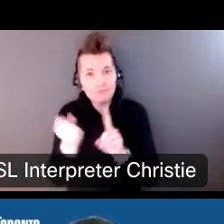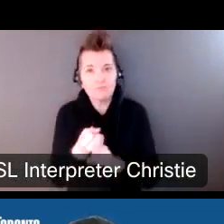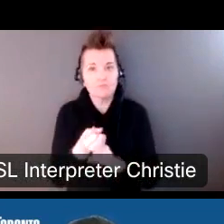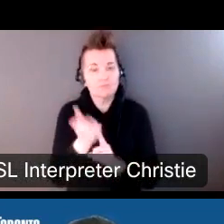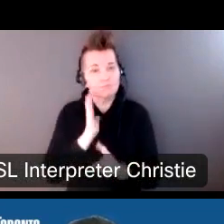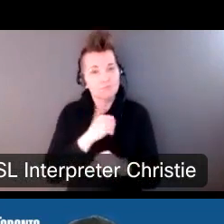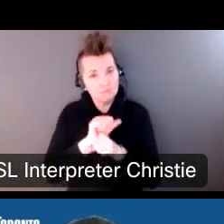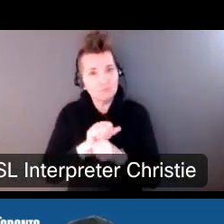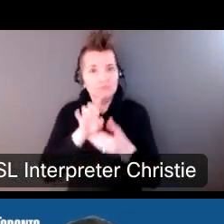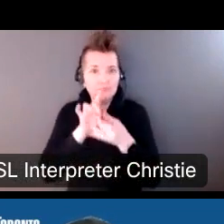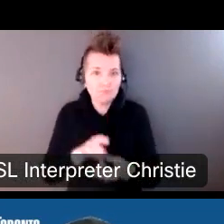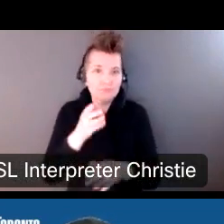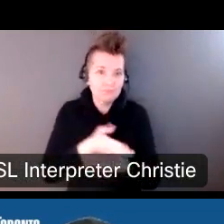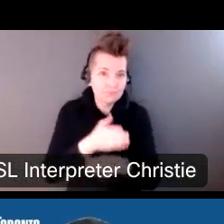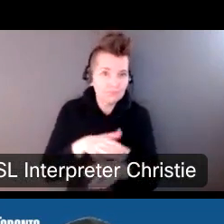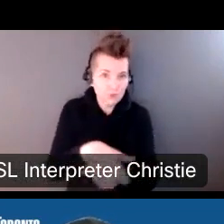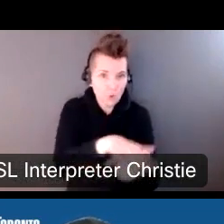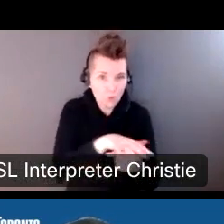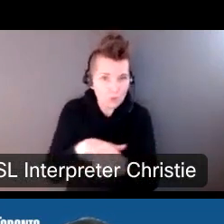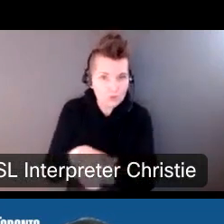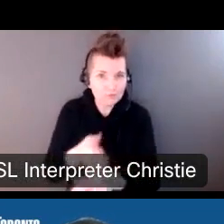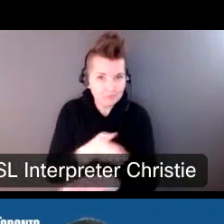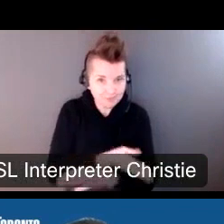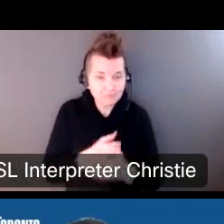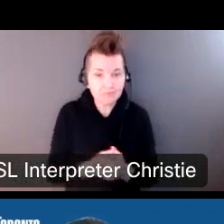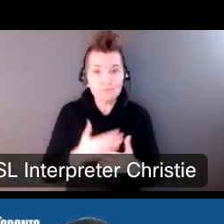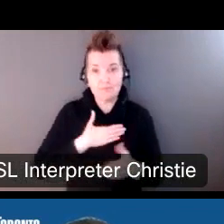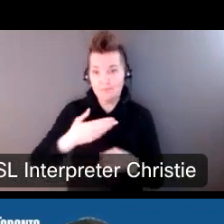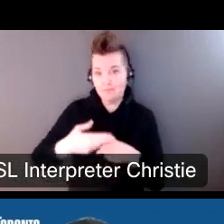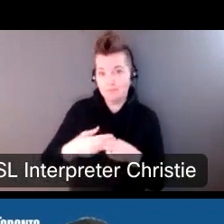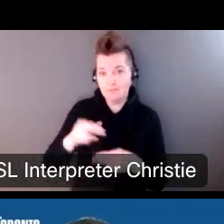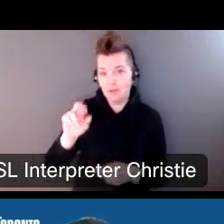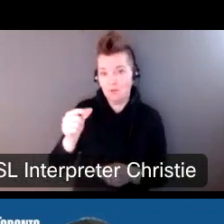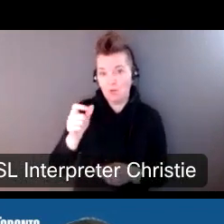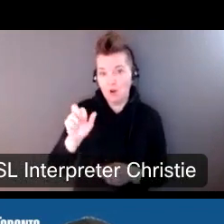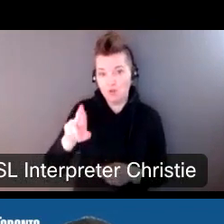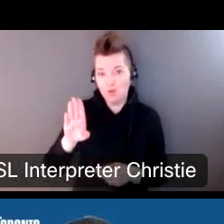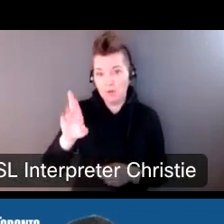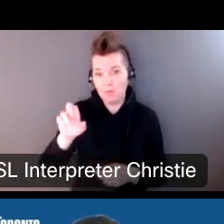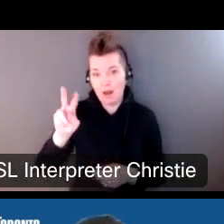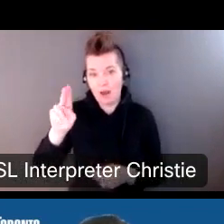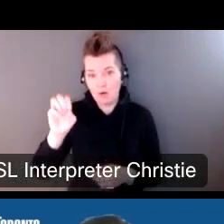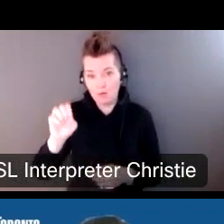As Charissa mentioned, my name is Roger Browne. I am the director for traffic management here at the City of Toronto.